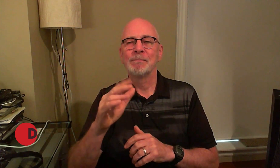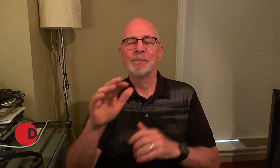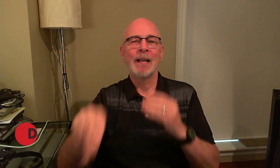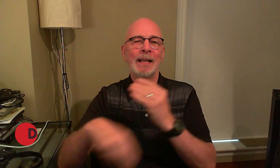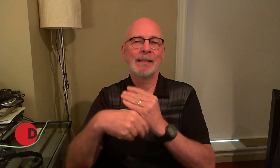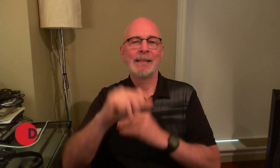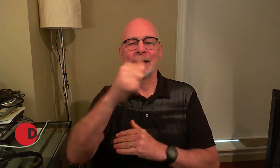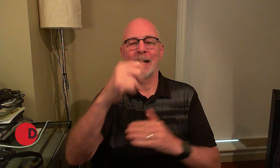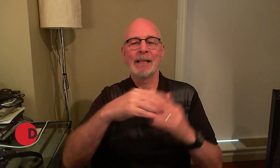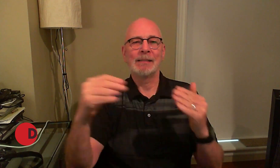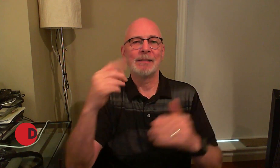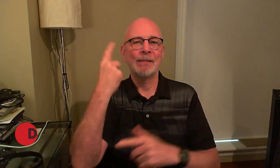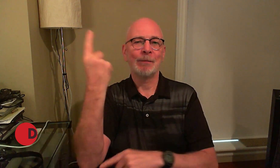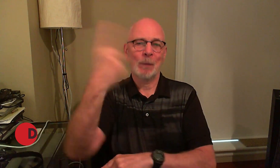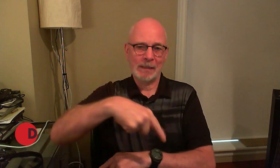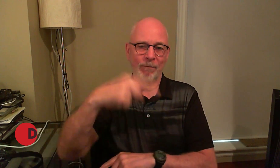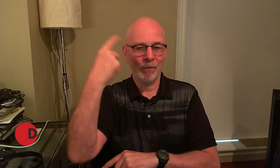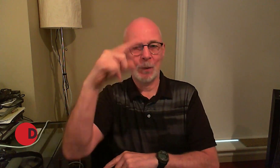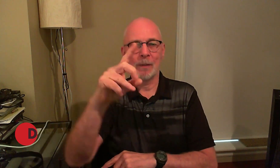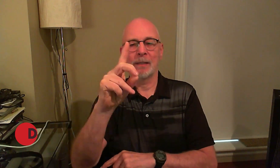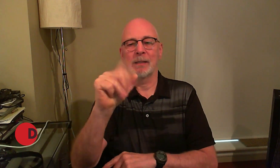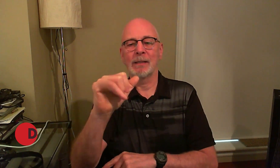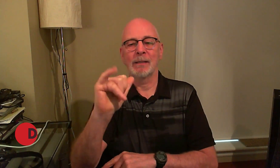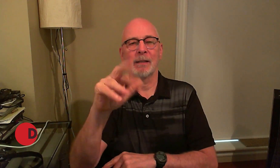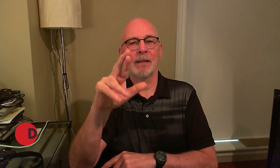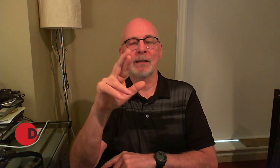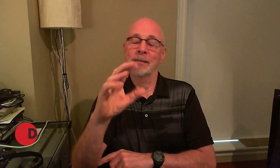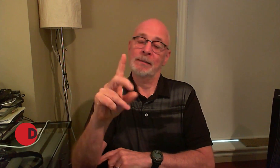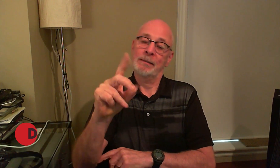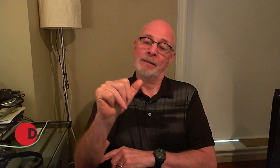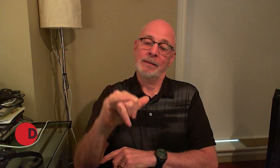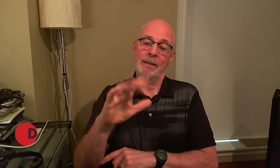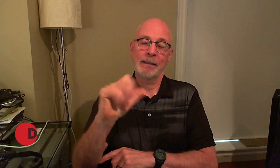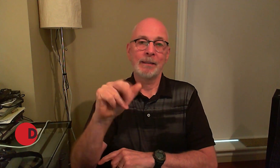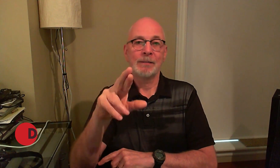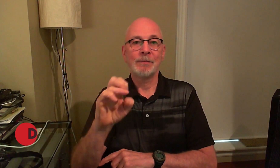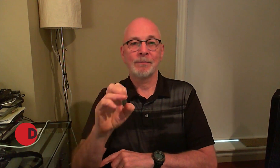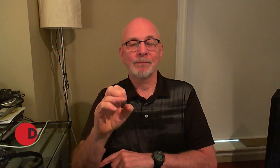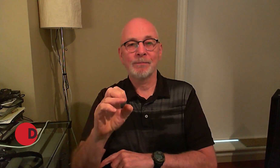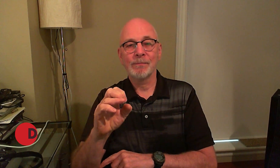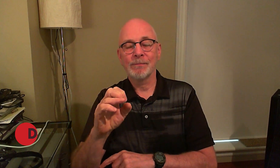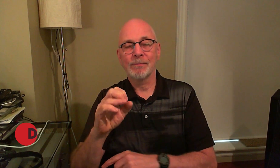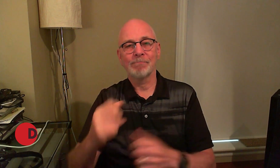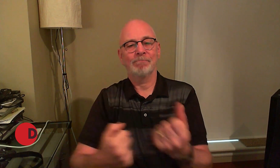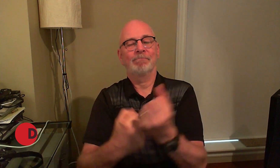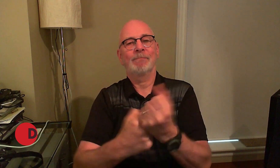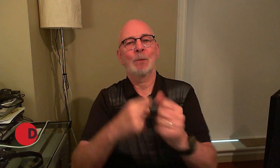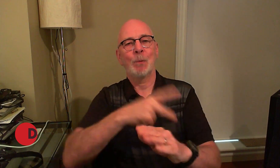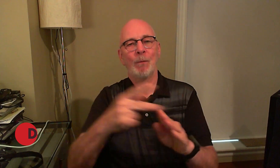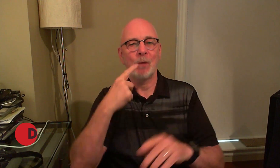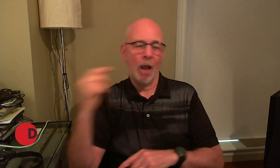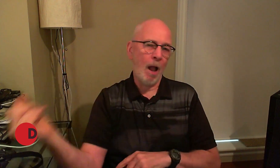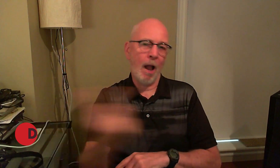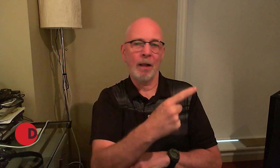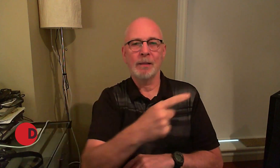we are not finished. Also adding $10 per day for daycare for all Canadians.